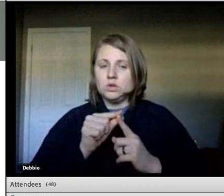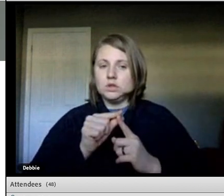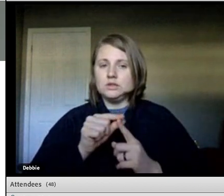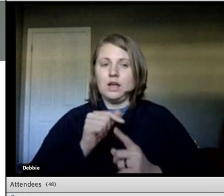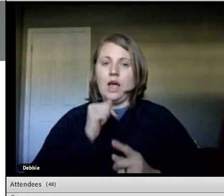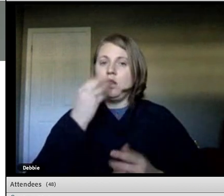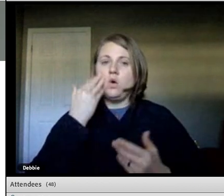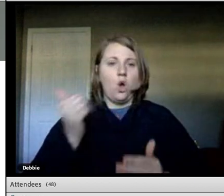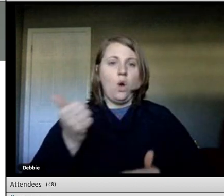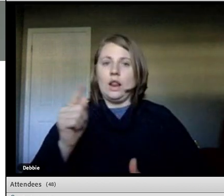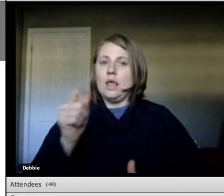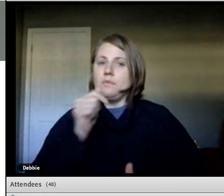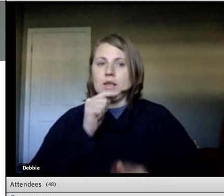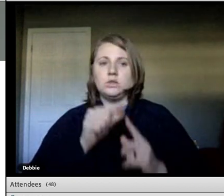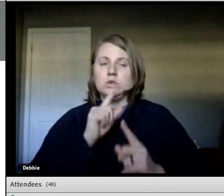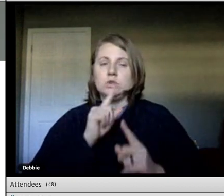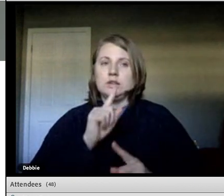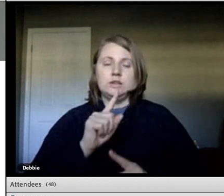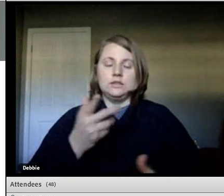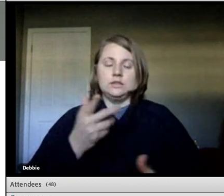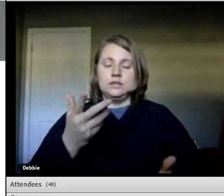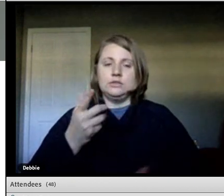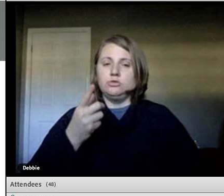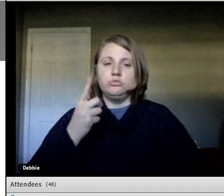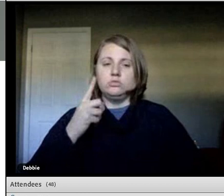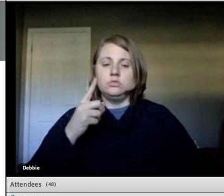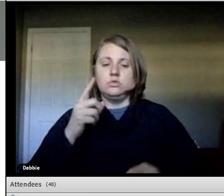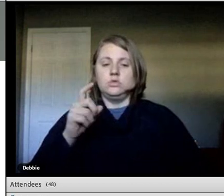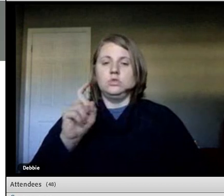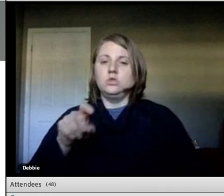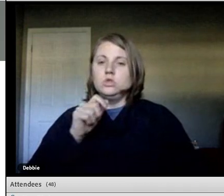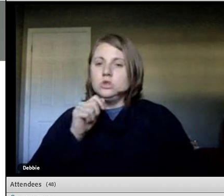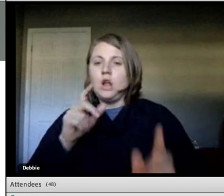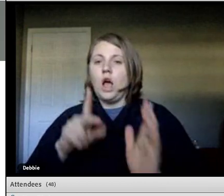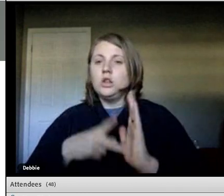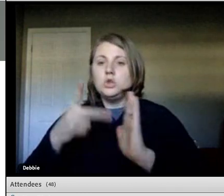It's just because you can't -- You shouldn't be duplicating your passwords, so you have 600 different --